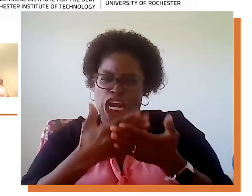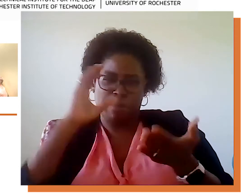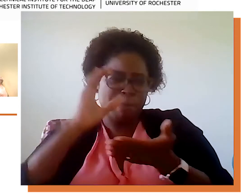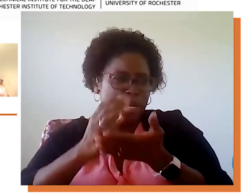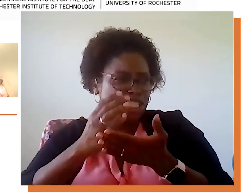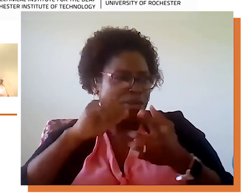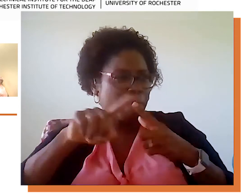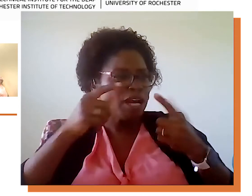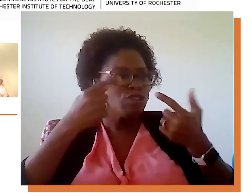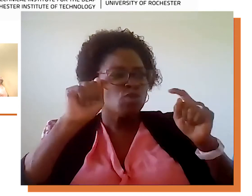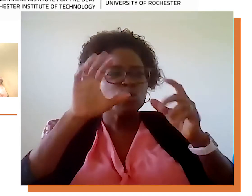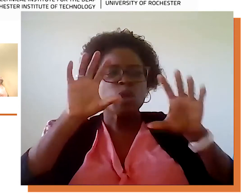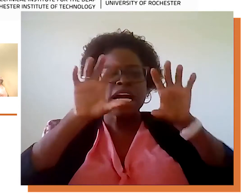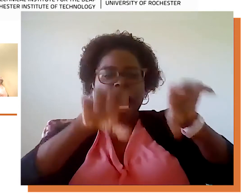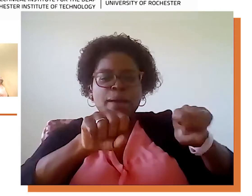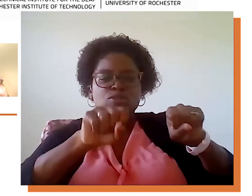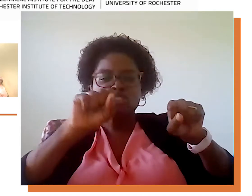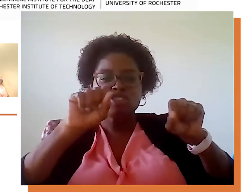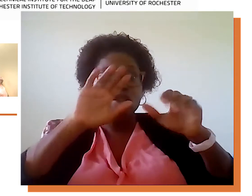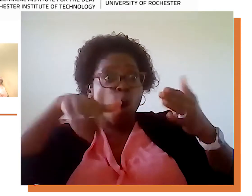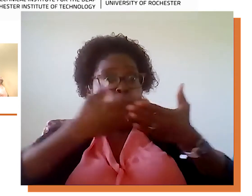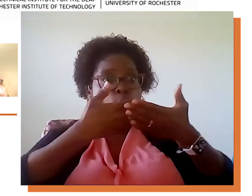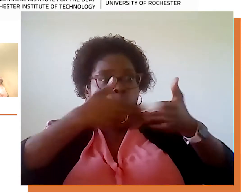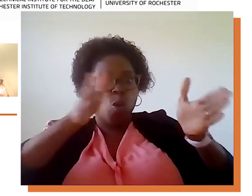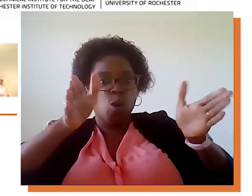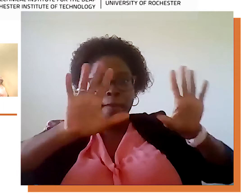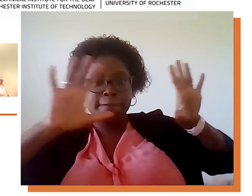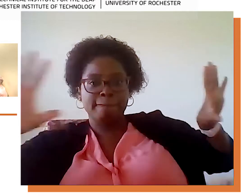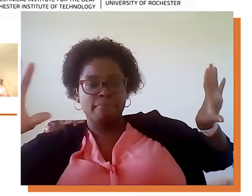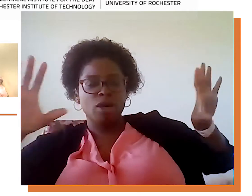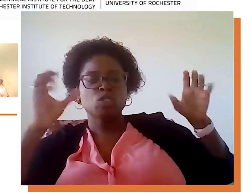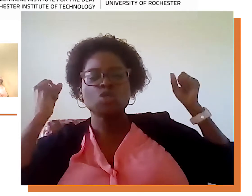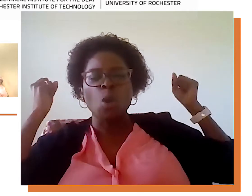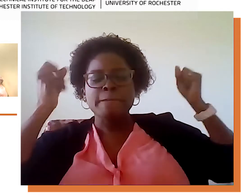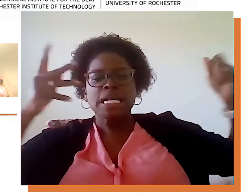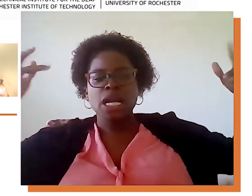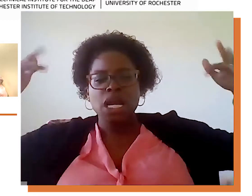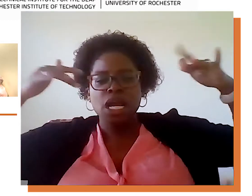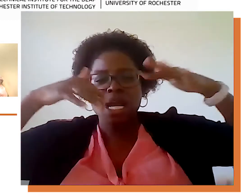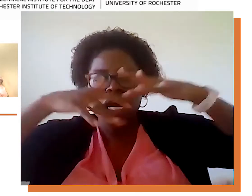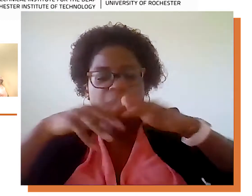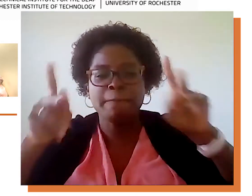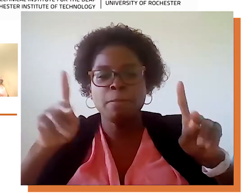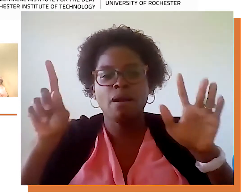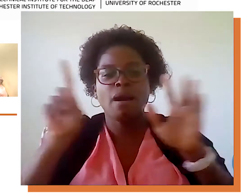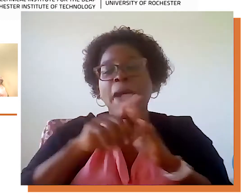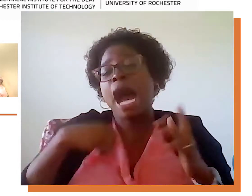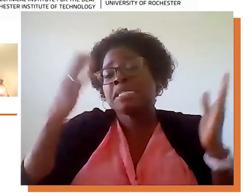This isn't the best picture, but I wanted to capture the size of the room and the number of people who showed up.